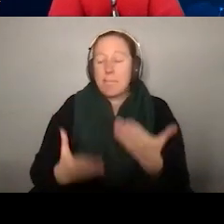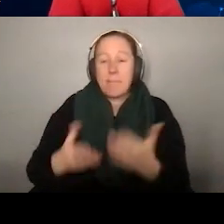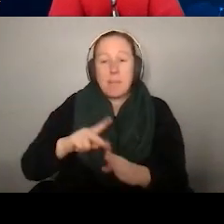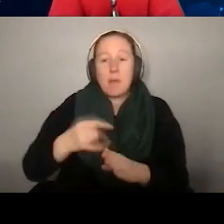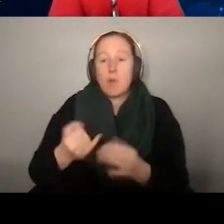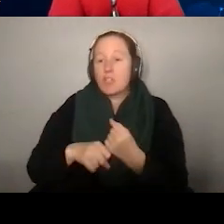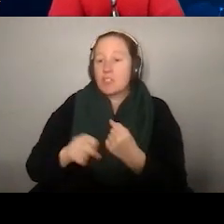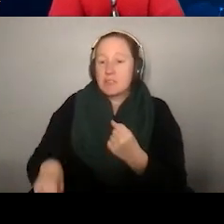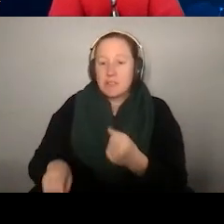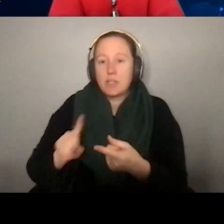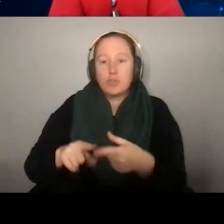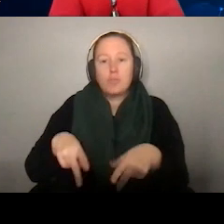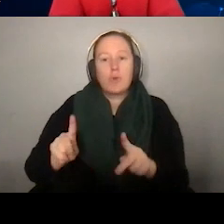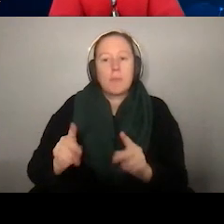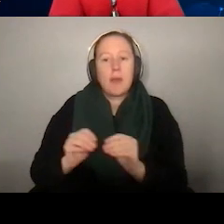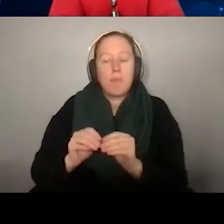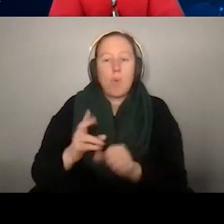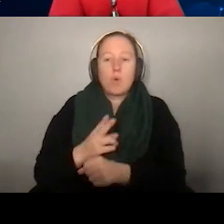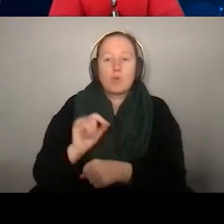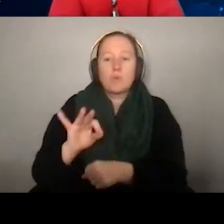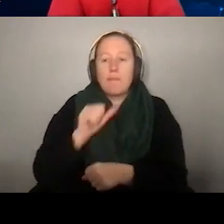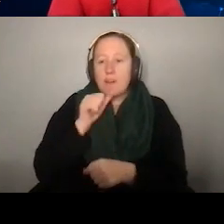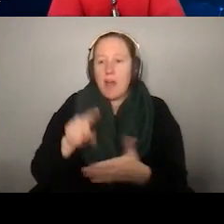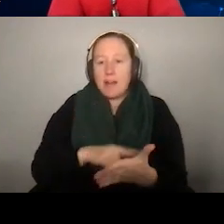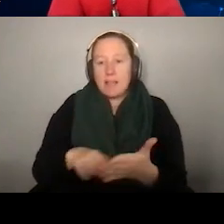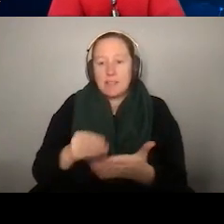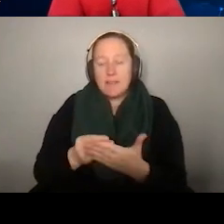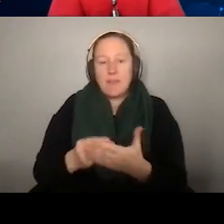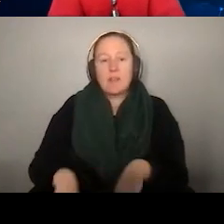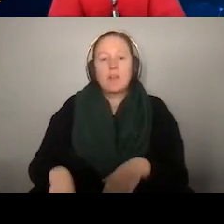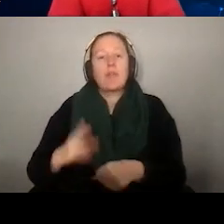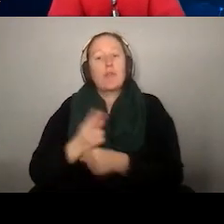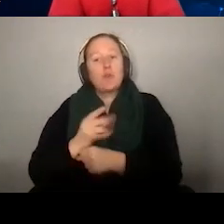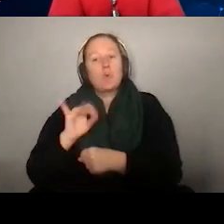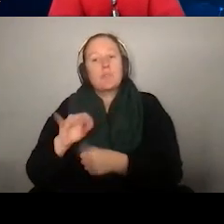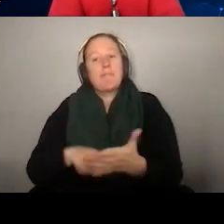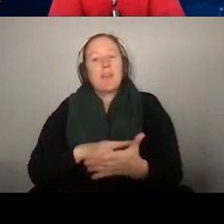permit further use of non-canceling funds, the use of canceling funds for expenditures